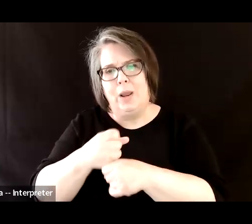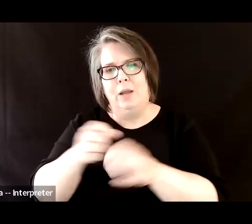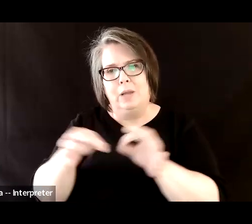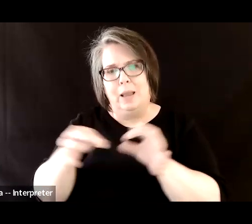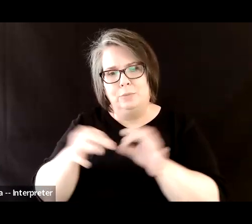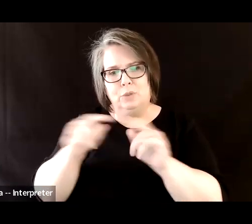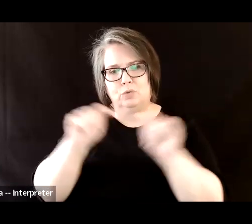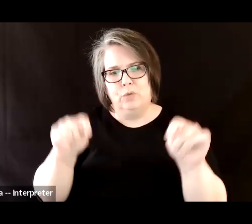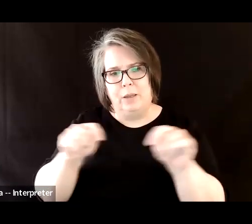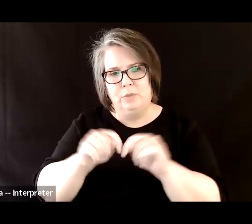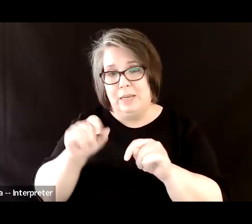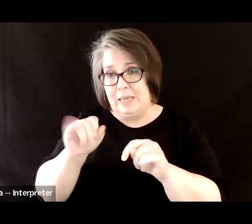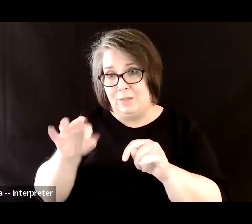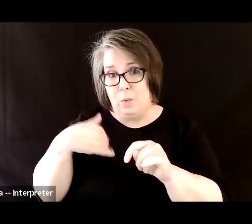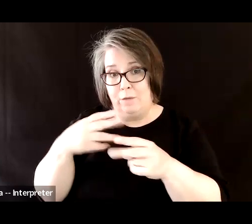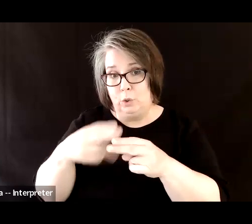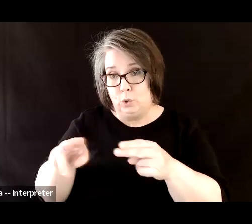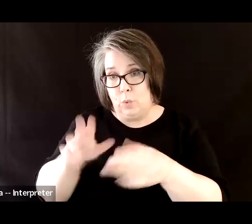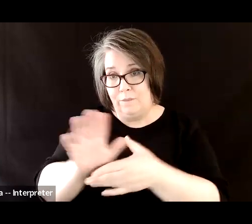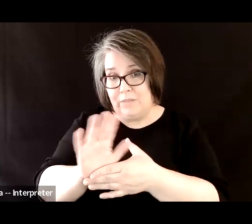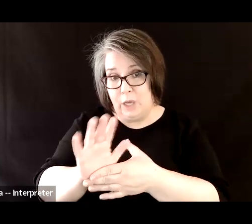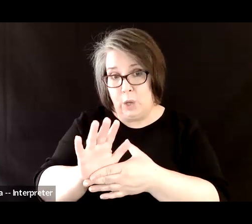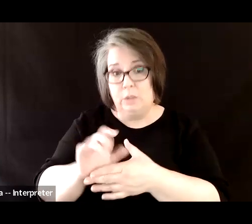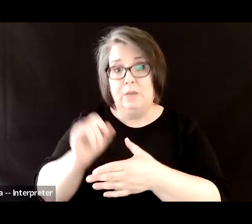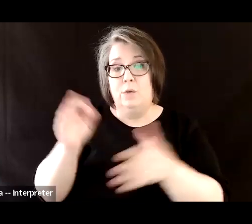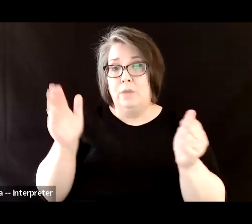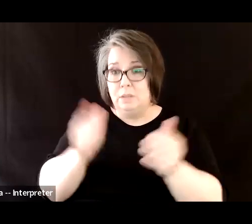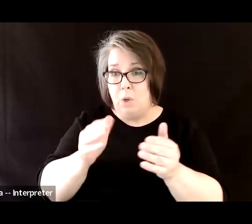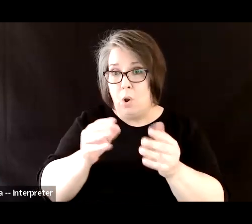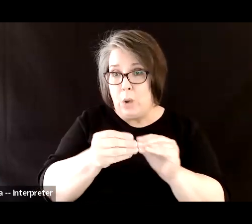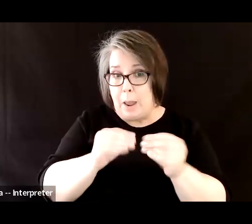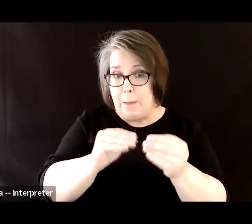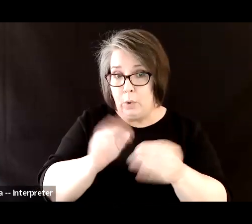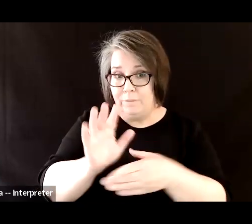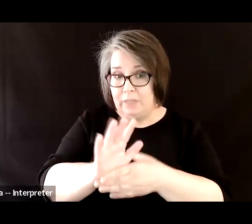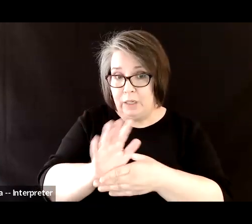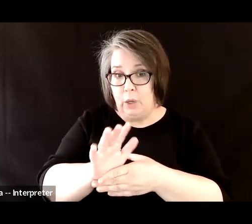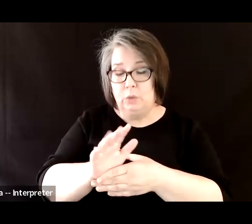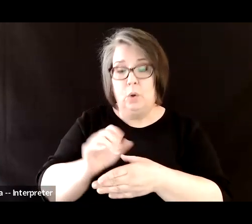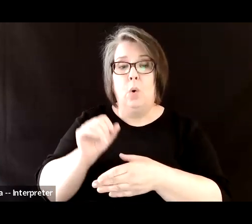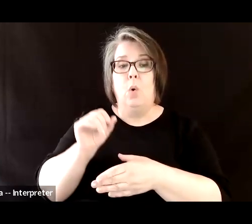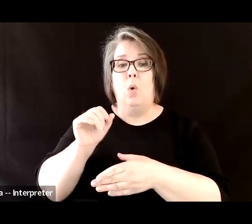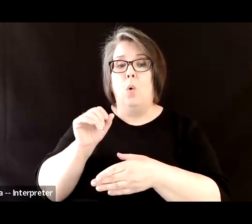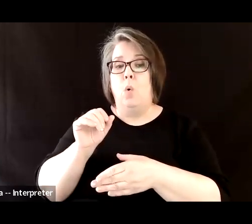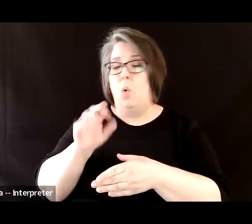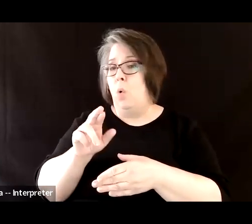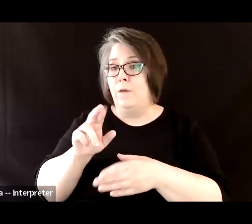you have short videos, if you have a small number of videos or if you are working ahead of time.